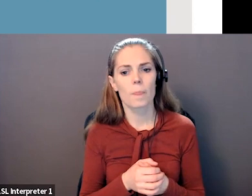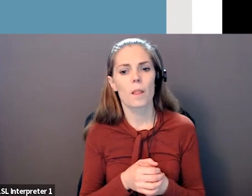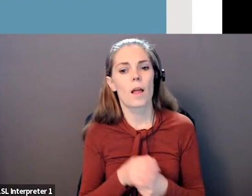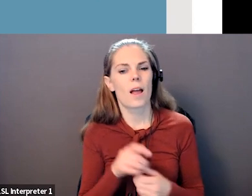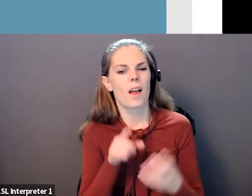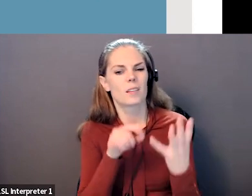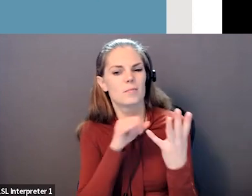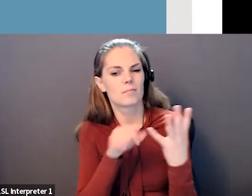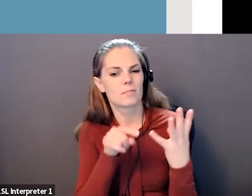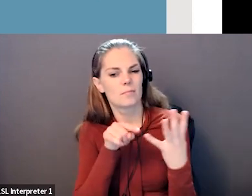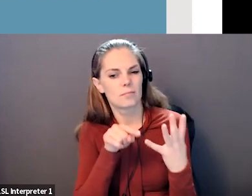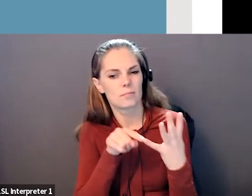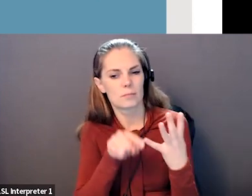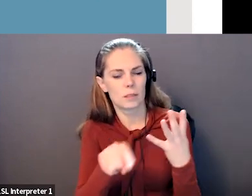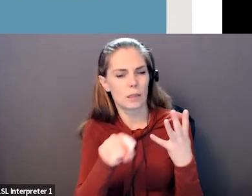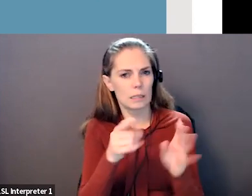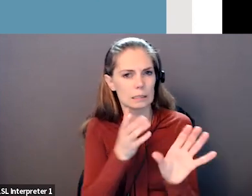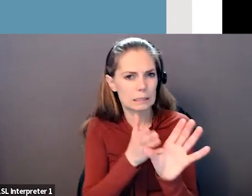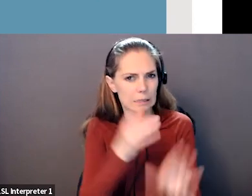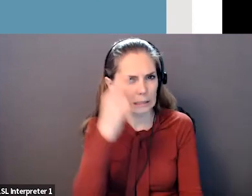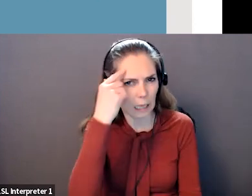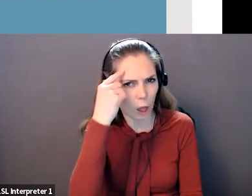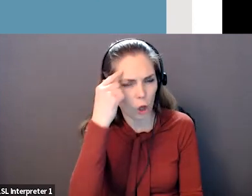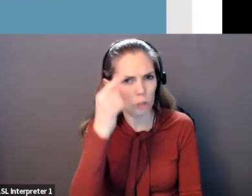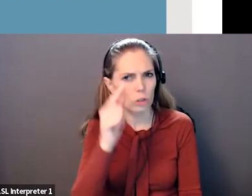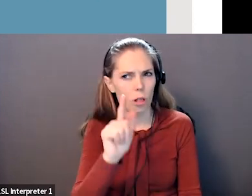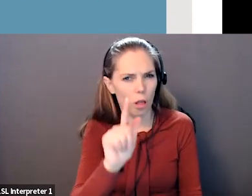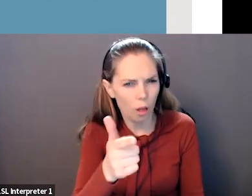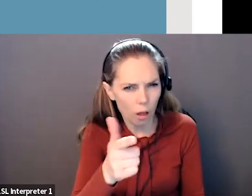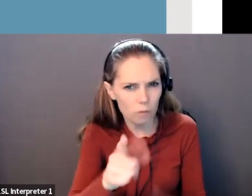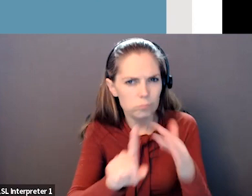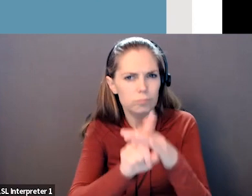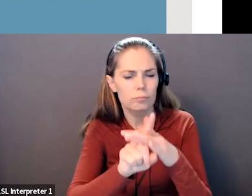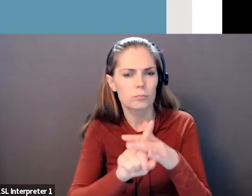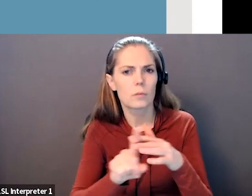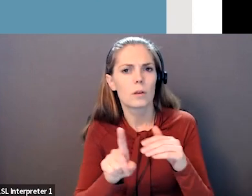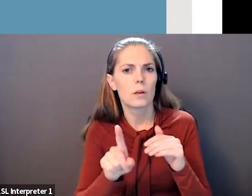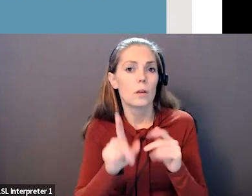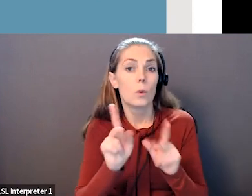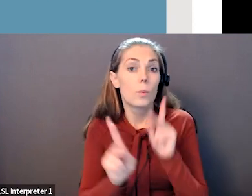stemming from long COVID so for those people who were you know in the ICU they may have